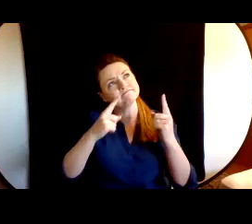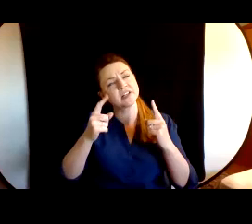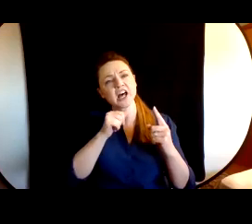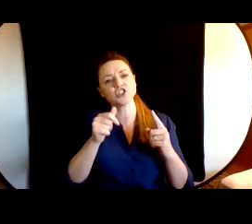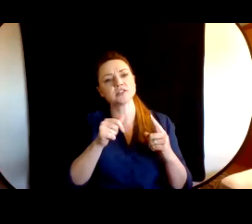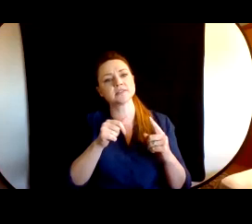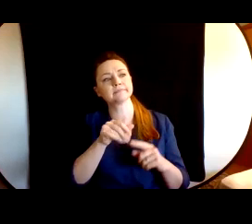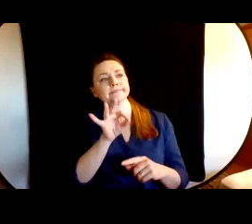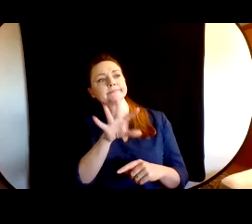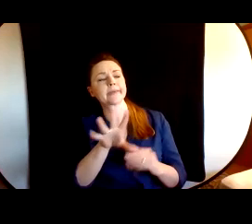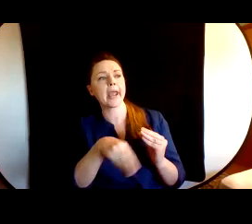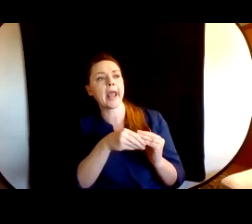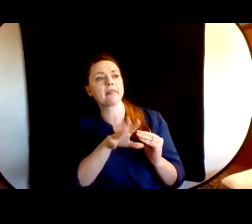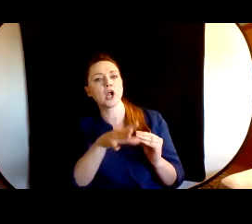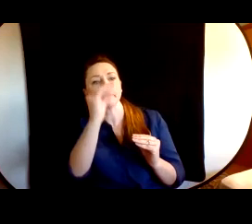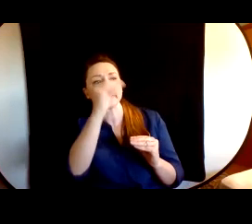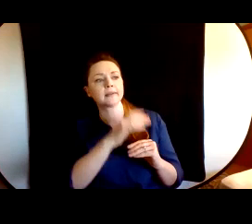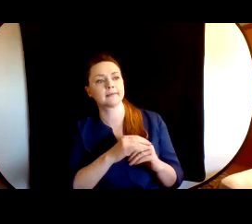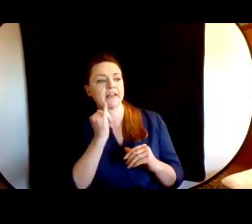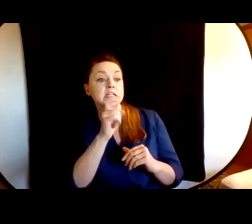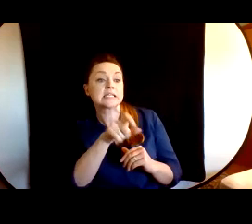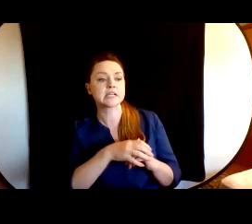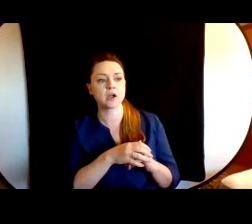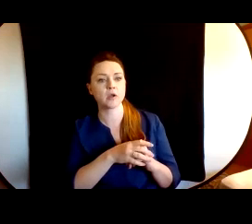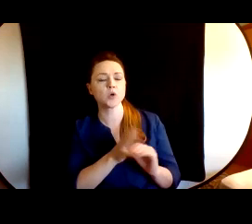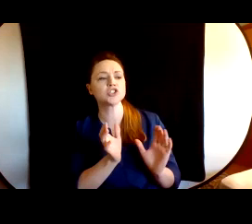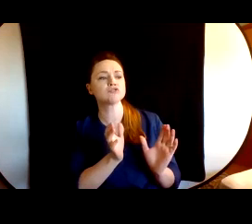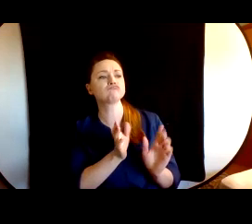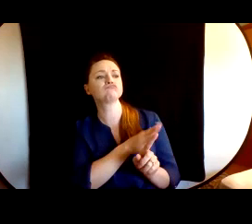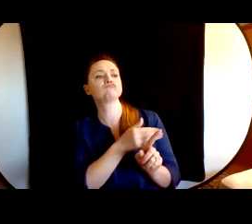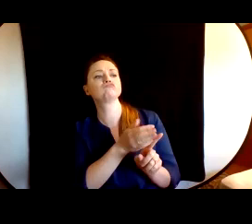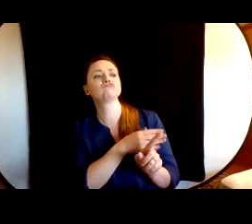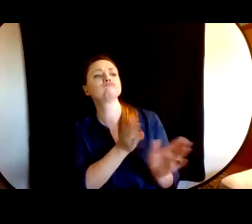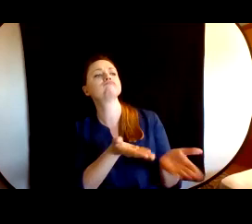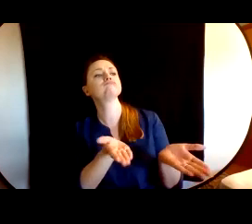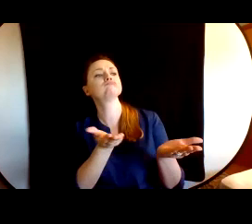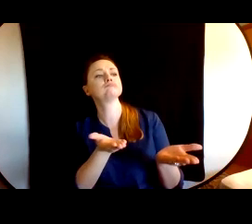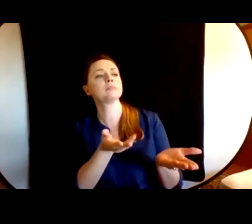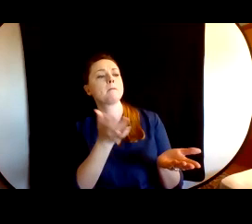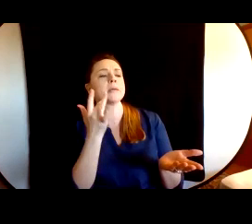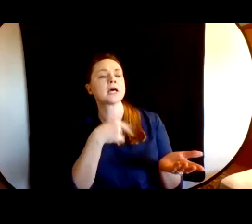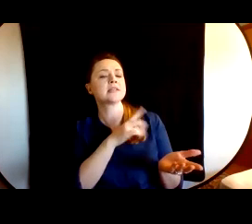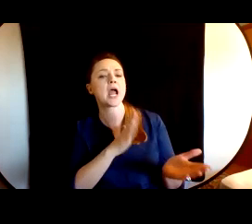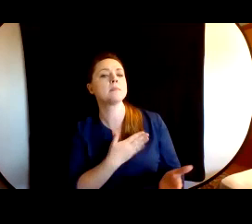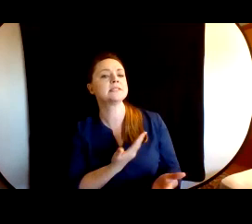when it's deemed necessary or to placate an individual because people have gotten upset after being excluded for so long,